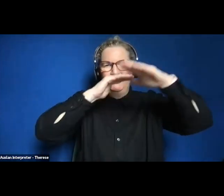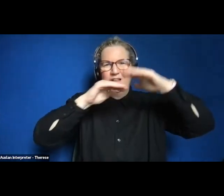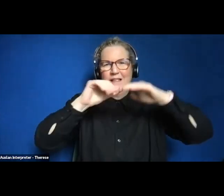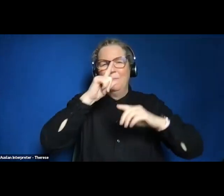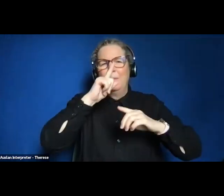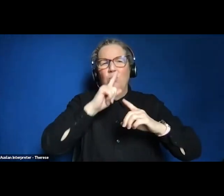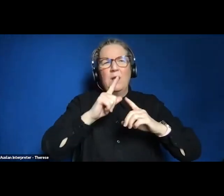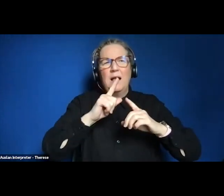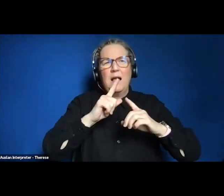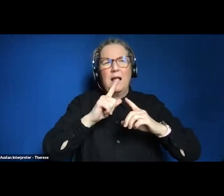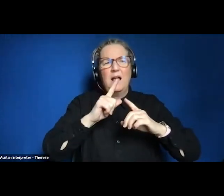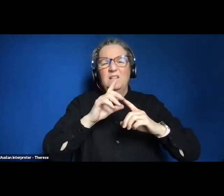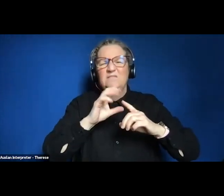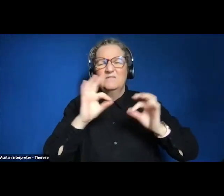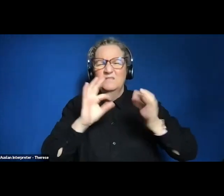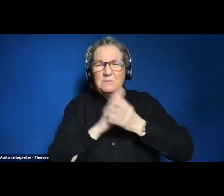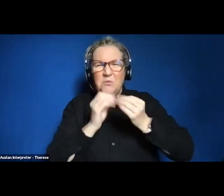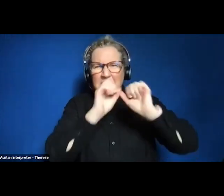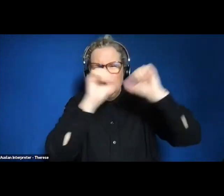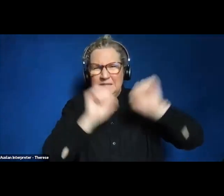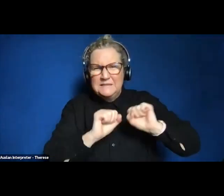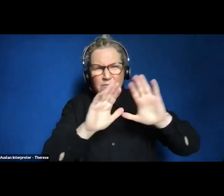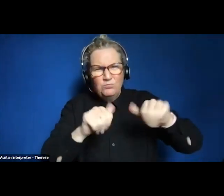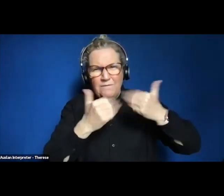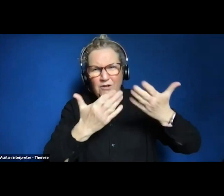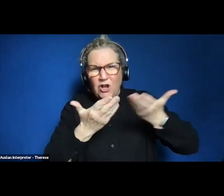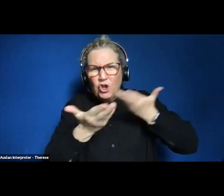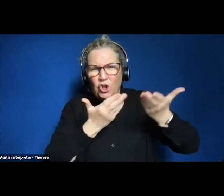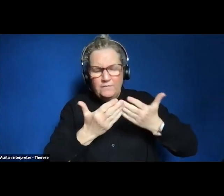that that are not just provide a service but collect data about our lives.